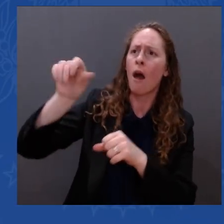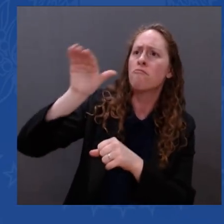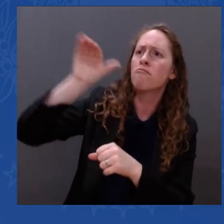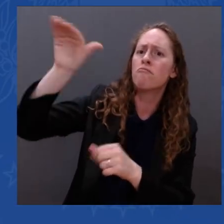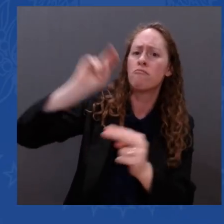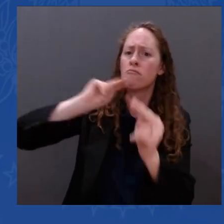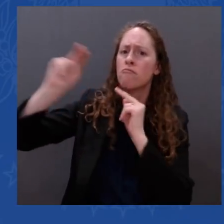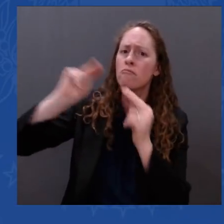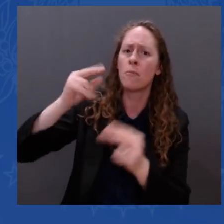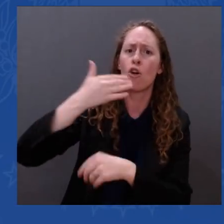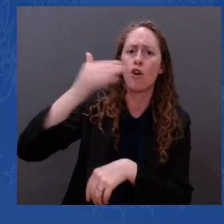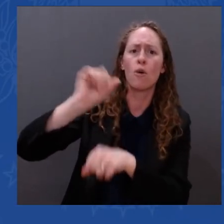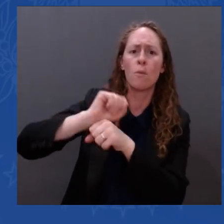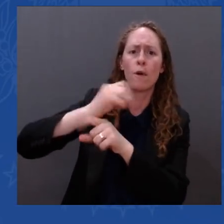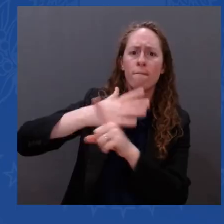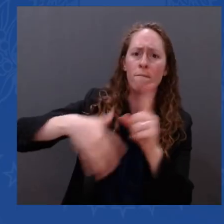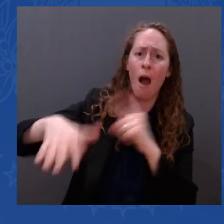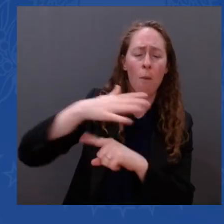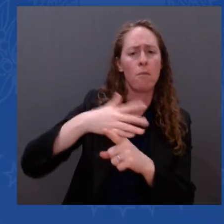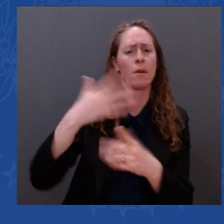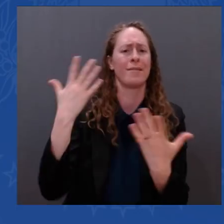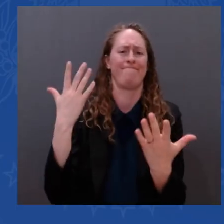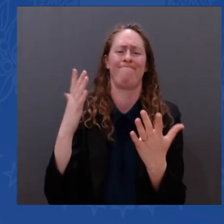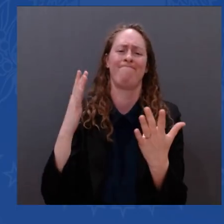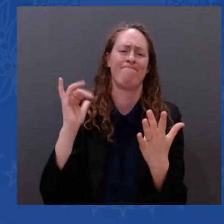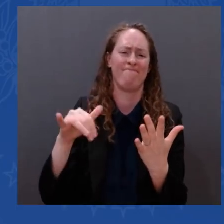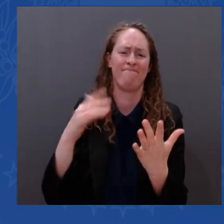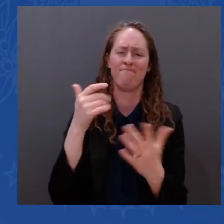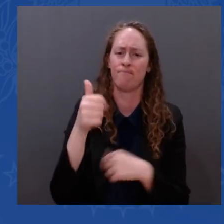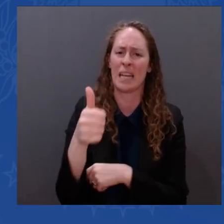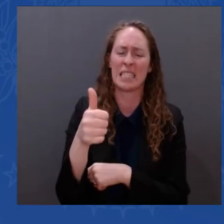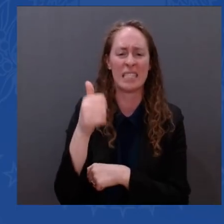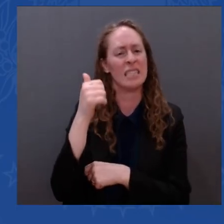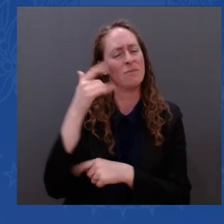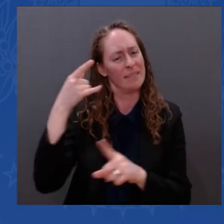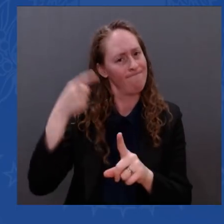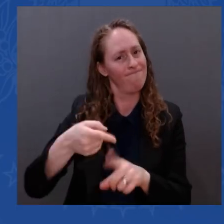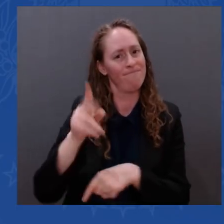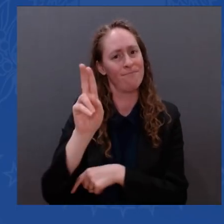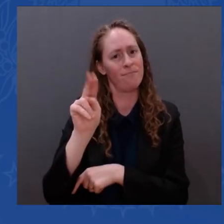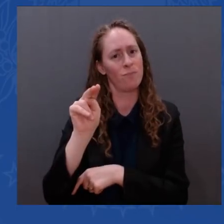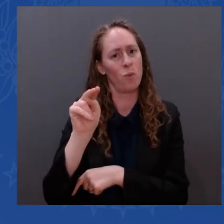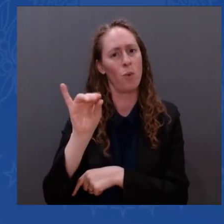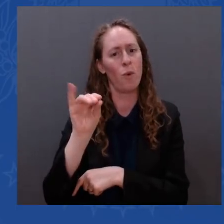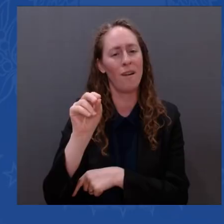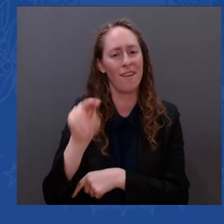for strengthening our long-term economic security and accelerating progress toward a clean-energy future.